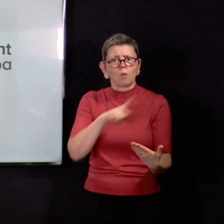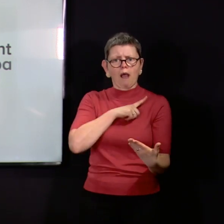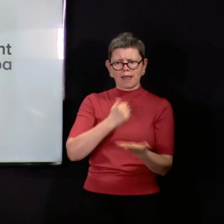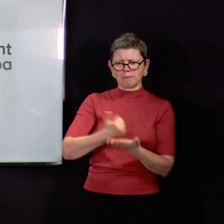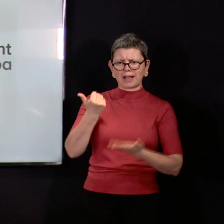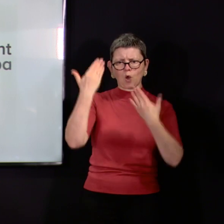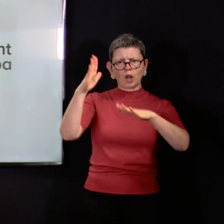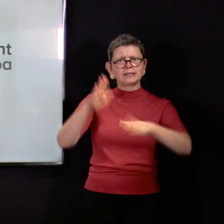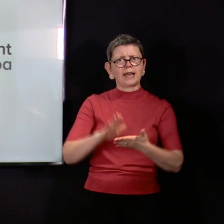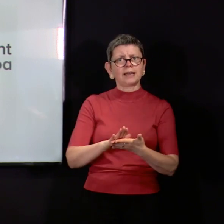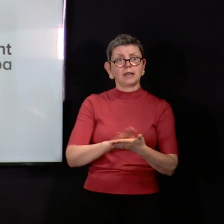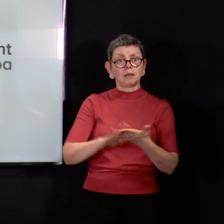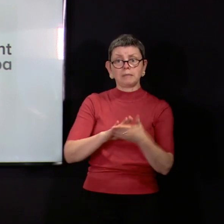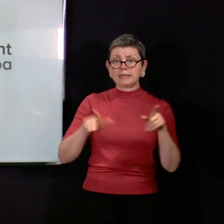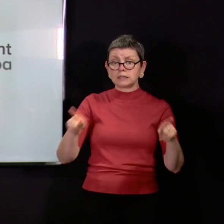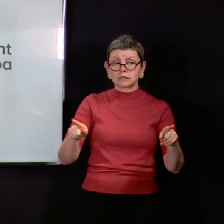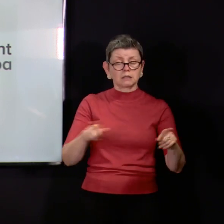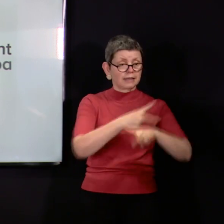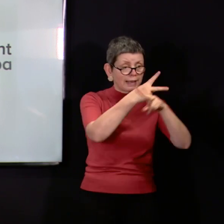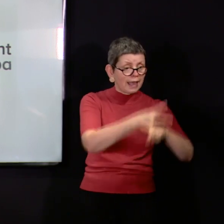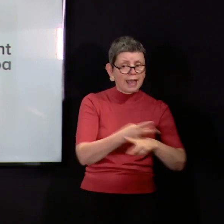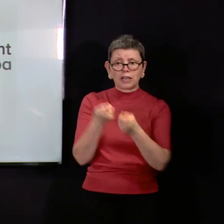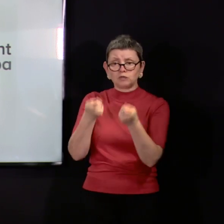all continue to have access to the care and treatment that we need. This includes